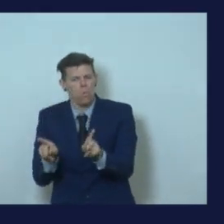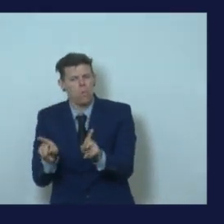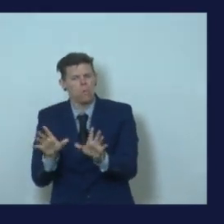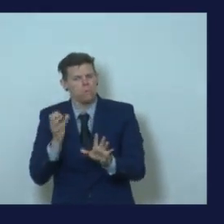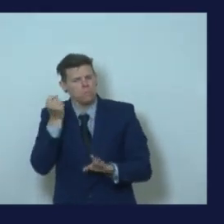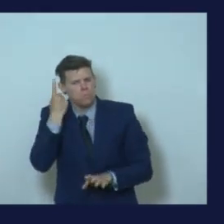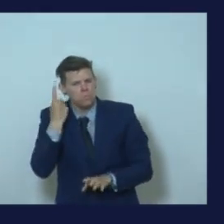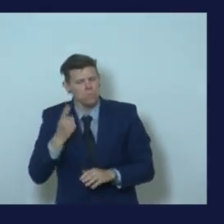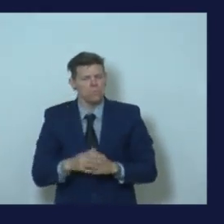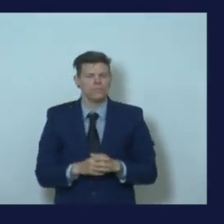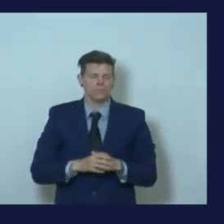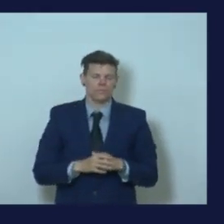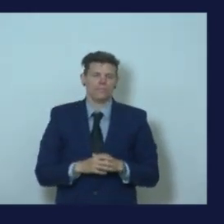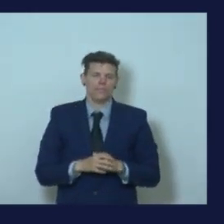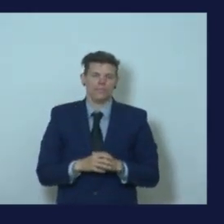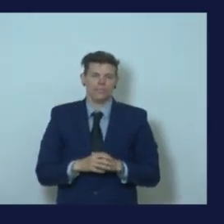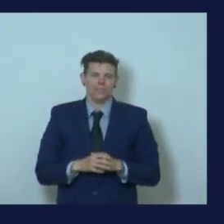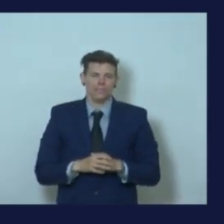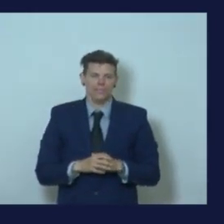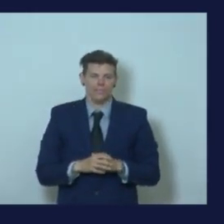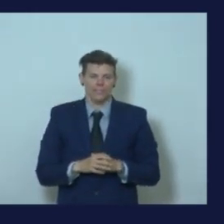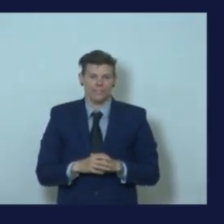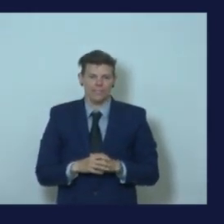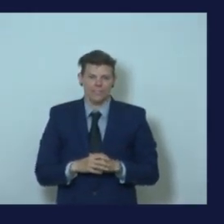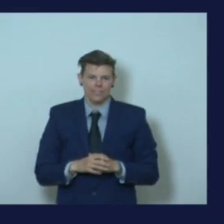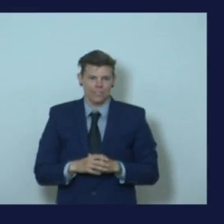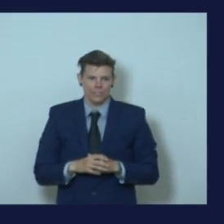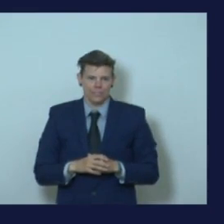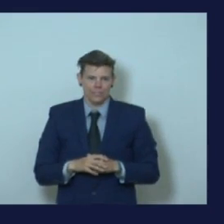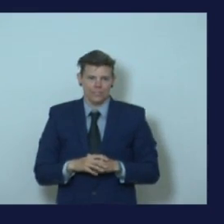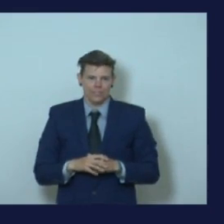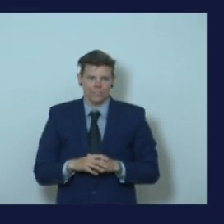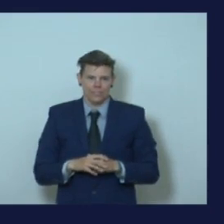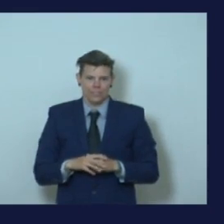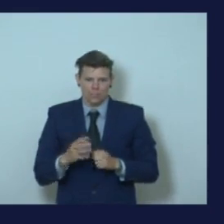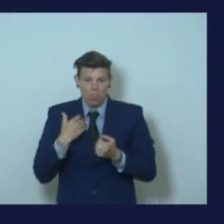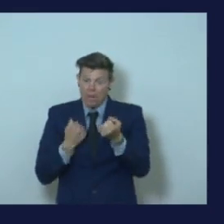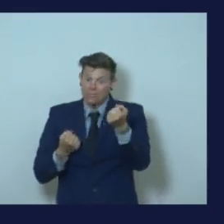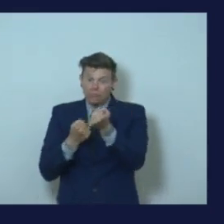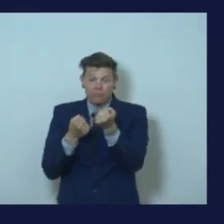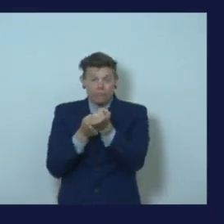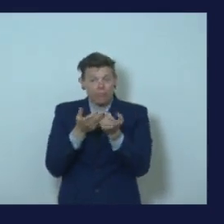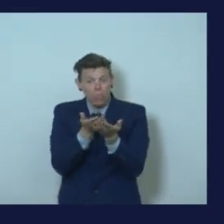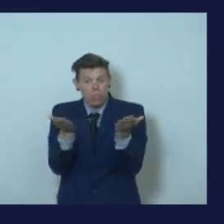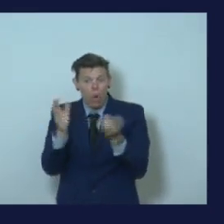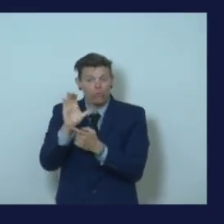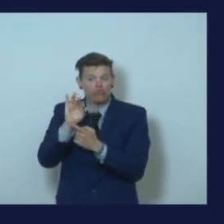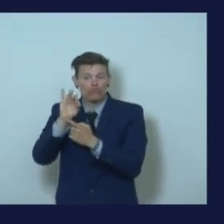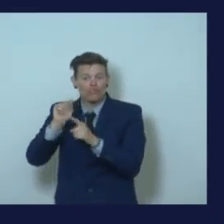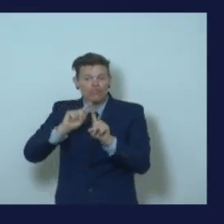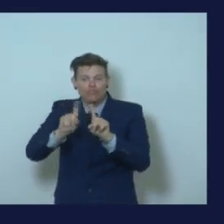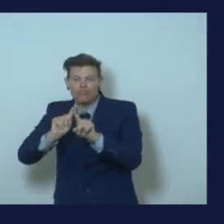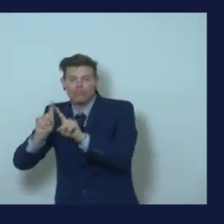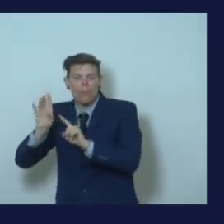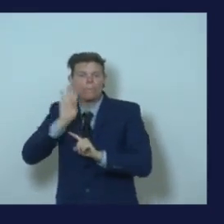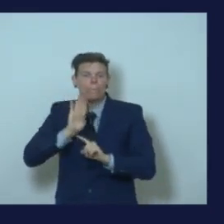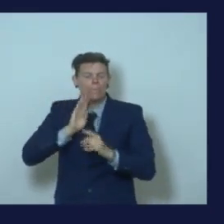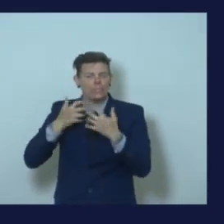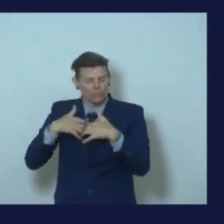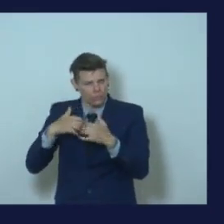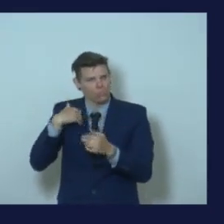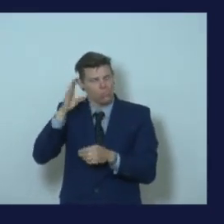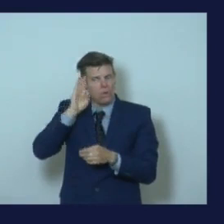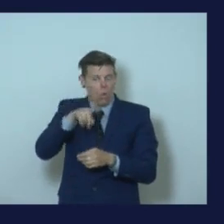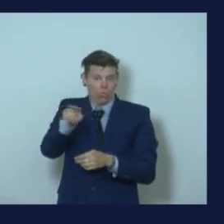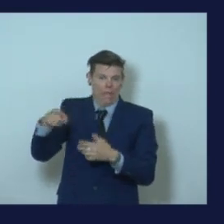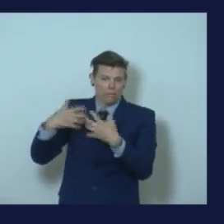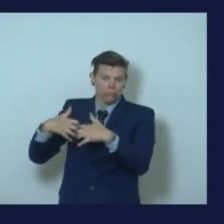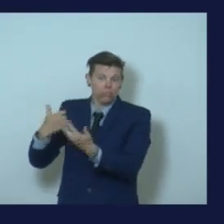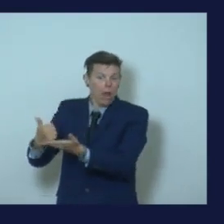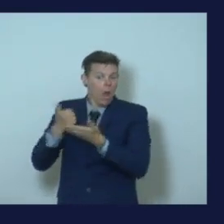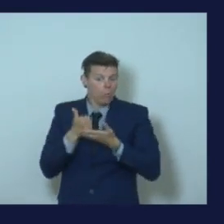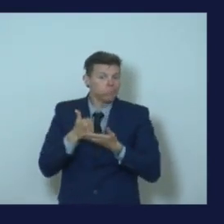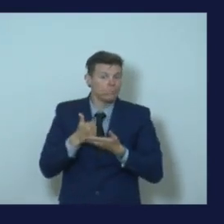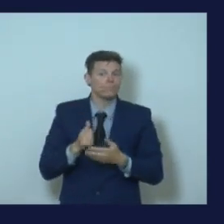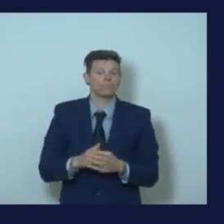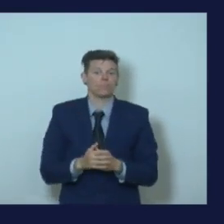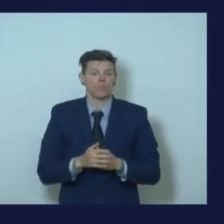WE UNDERSTAND AND OF COURSE YOU’LL HAVE TO REMOVE THAT IN ORDER TO HAVE WHAT YOU’RE GOING TO ORDER AND EAT AND YOUR LIBATION SUPPORT THESE CRAFT BEERS, BUT WE WANT YOU TO BE